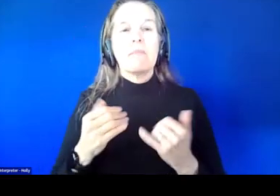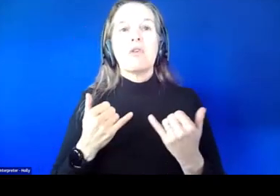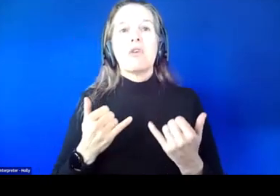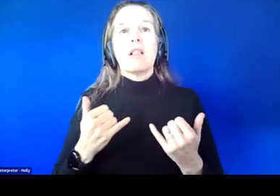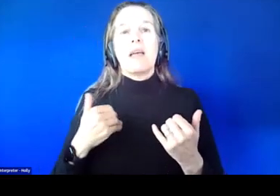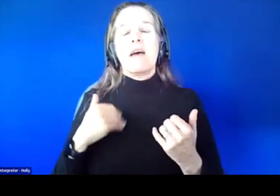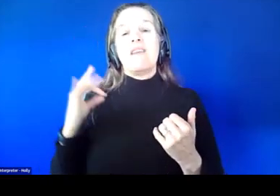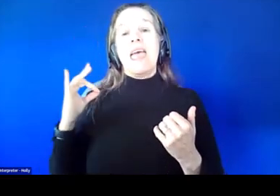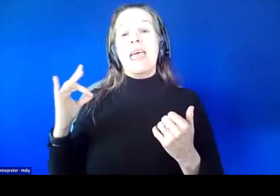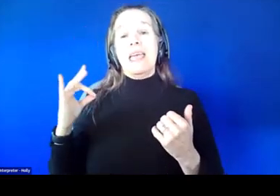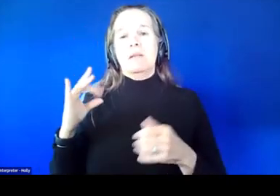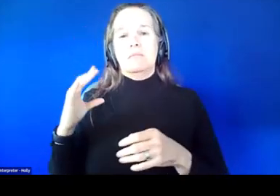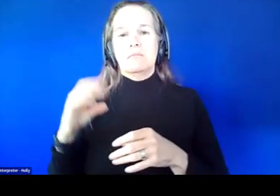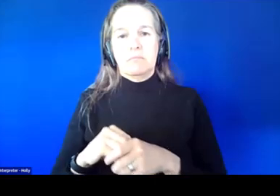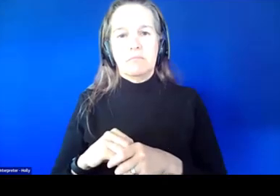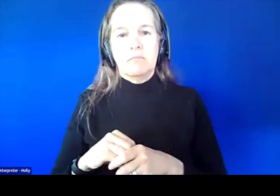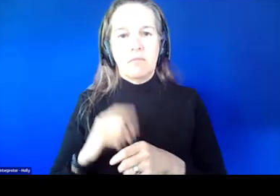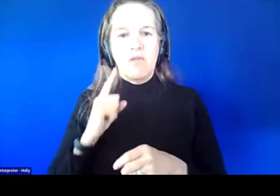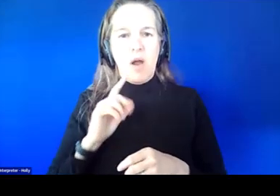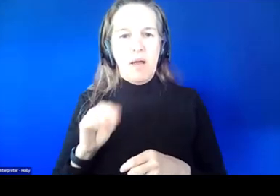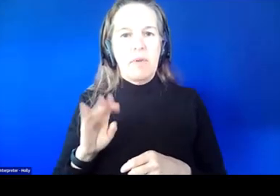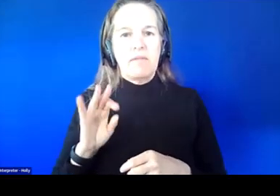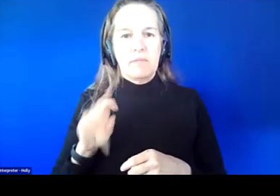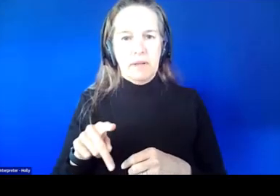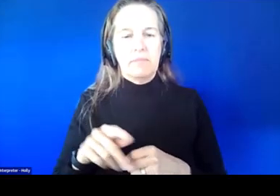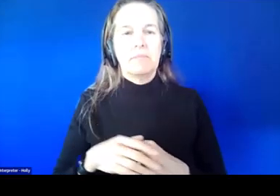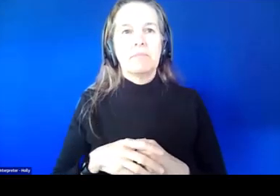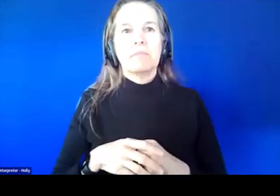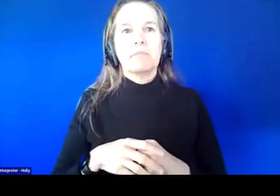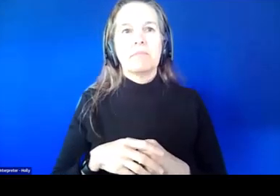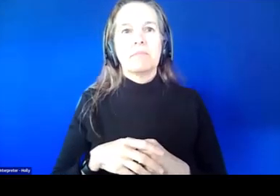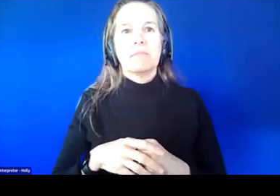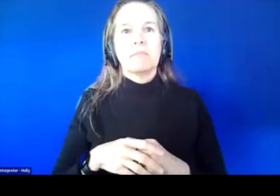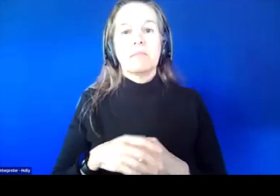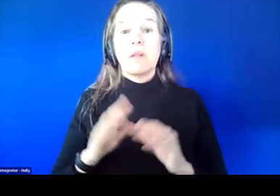in MFPTI. The Tribal Collective, it's a team of four